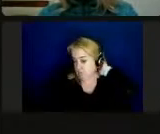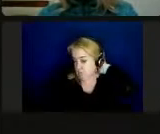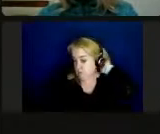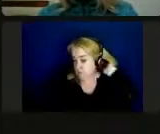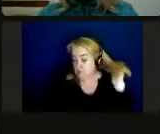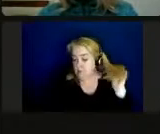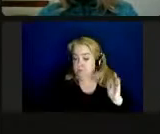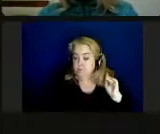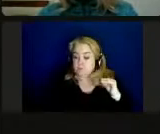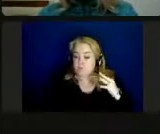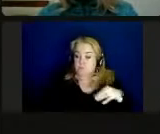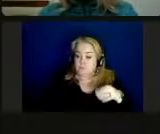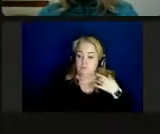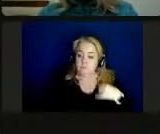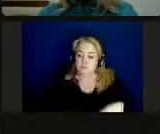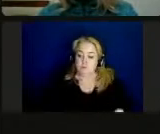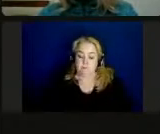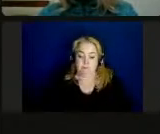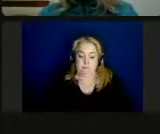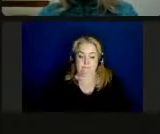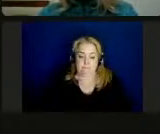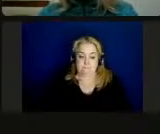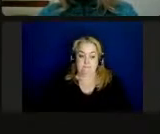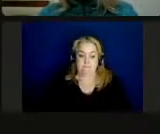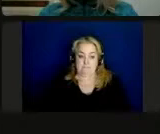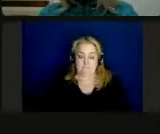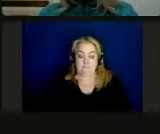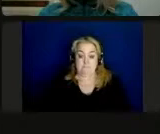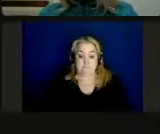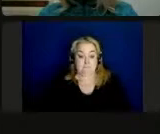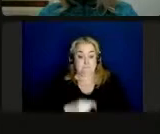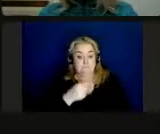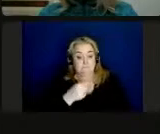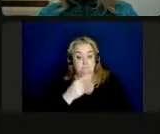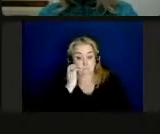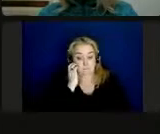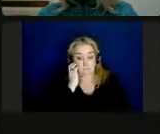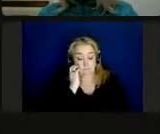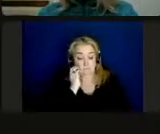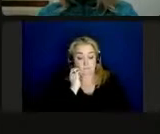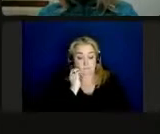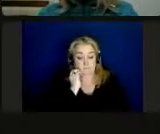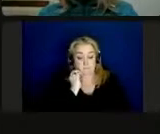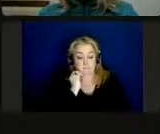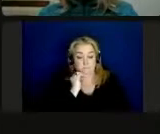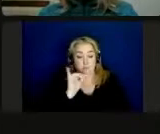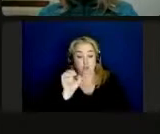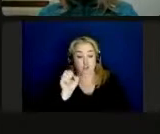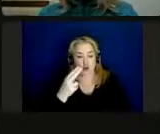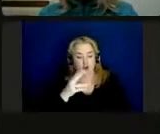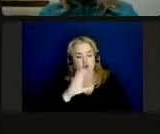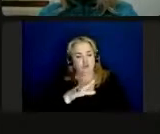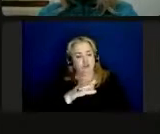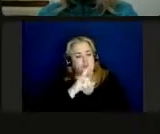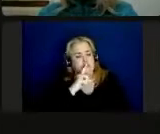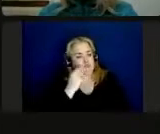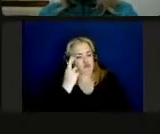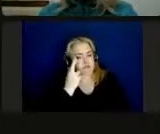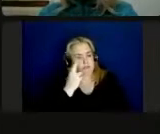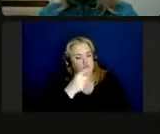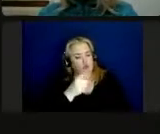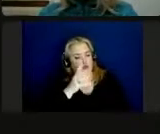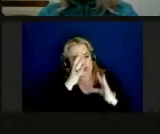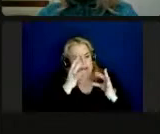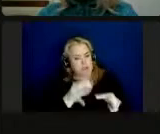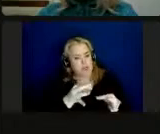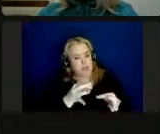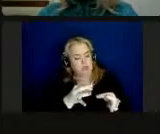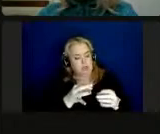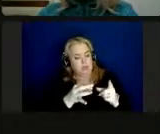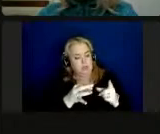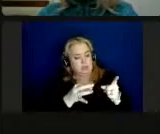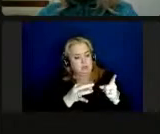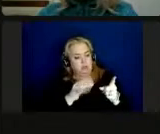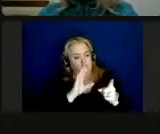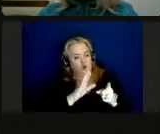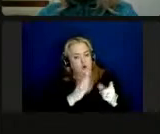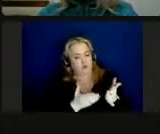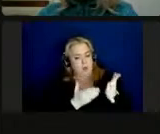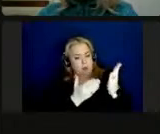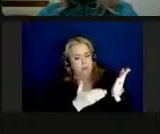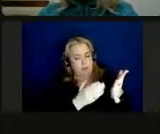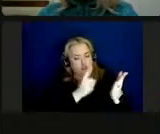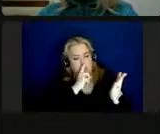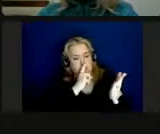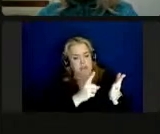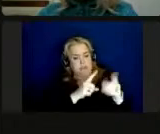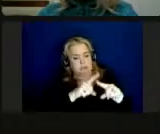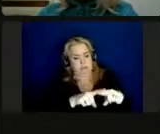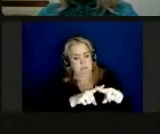AND DID NOT SET IT UP.